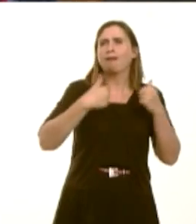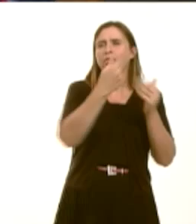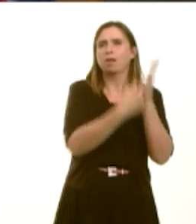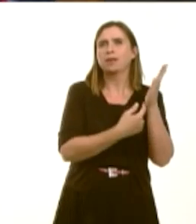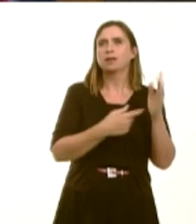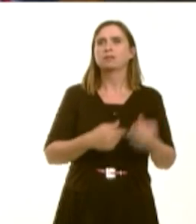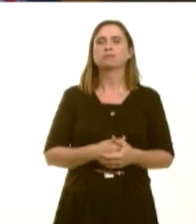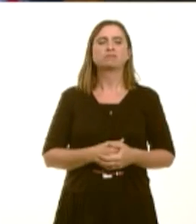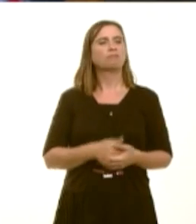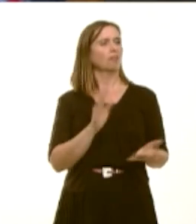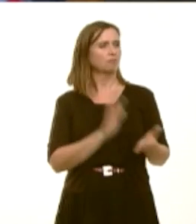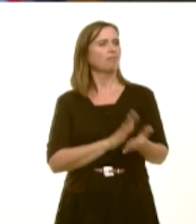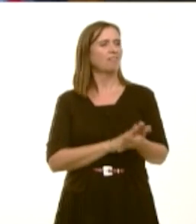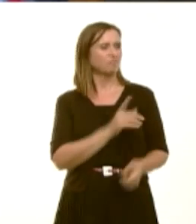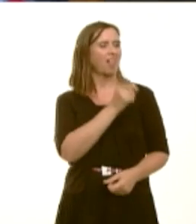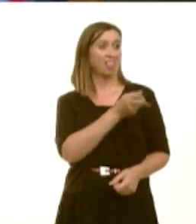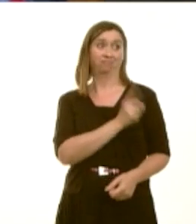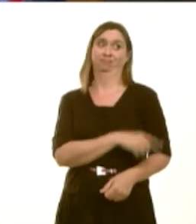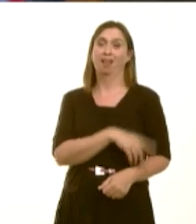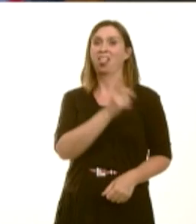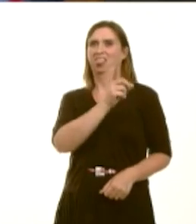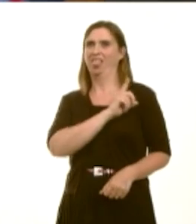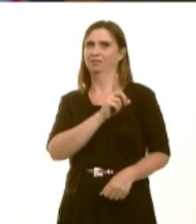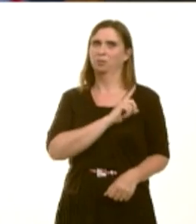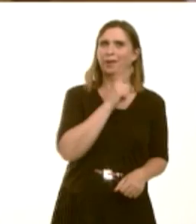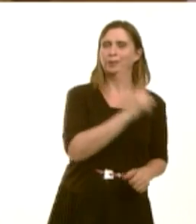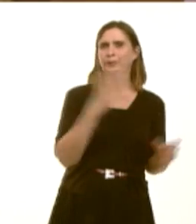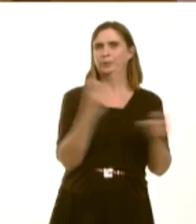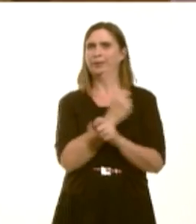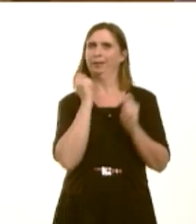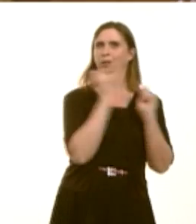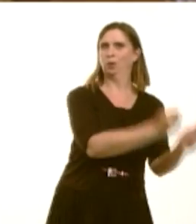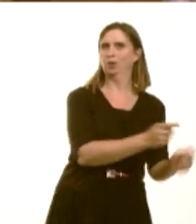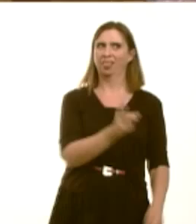she, this afternoon? But, the point that Iíd make to her once again is that it simply isnít